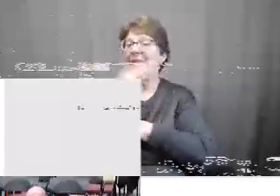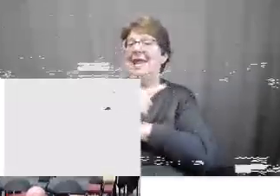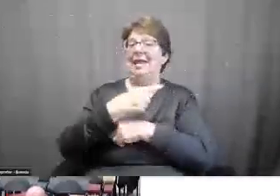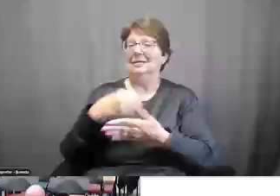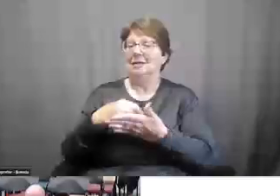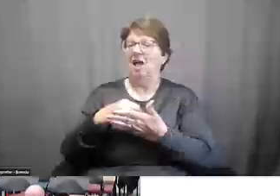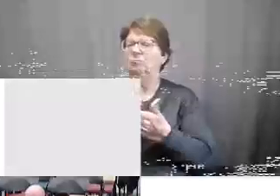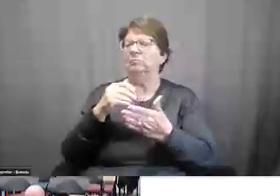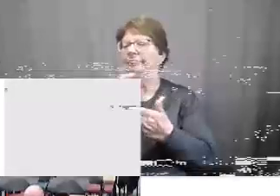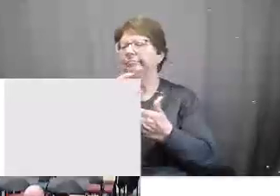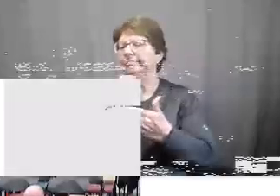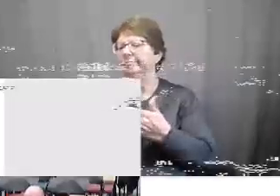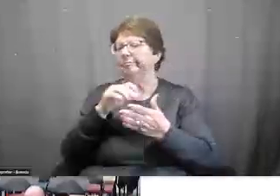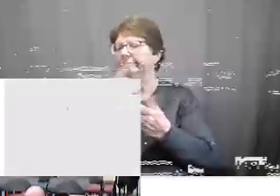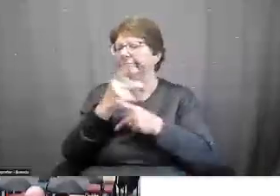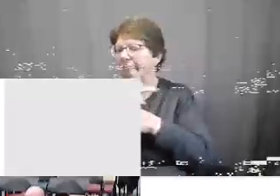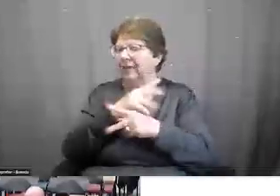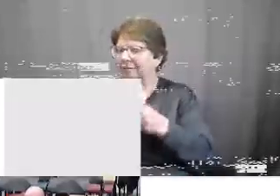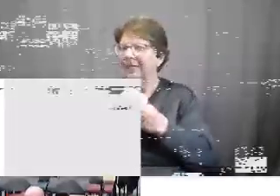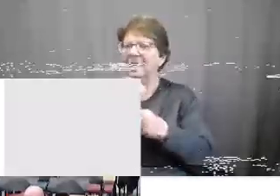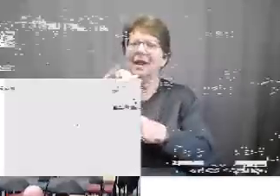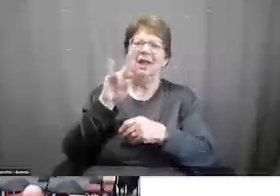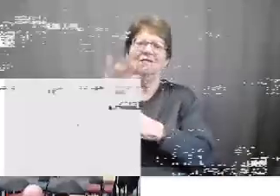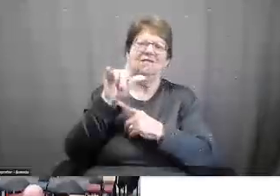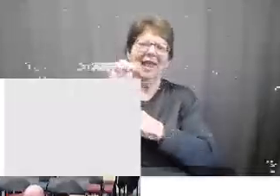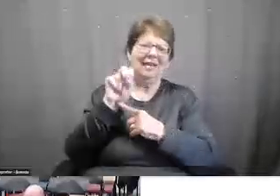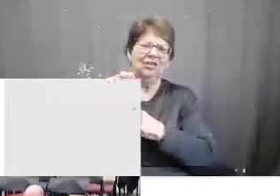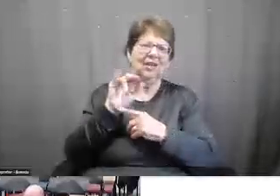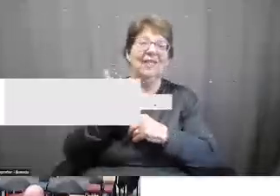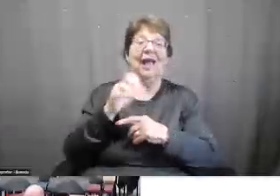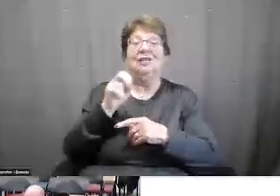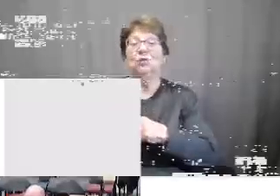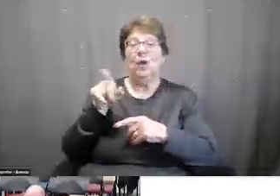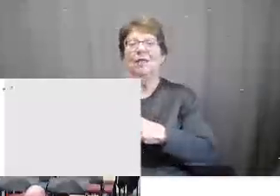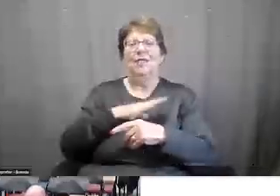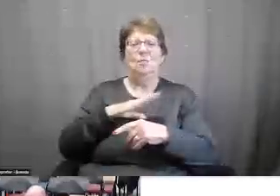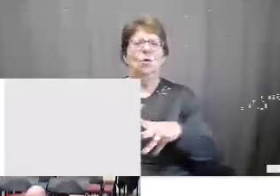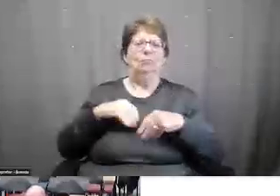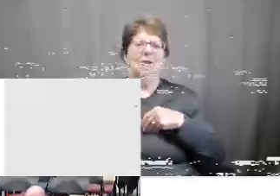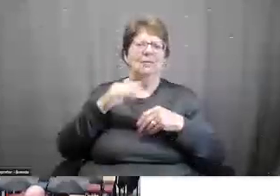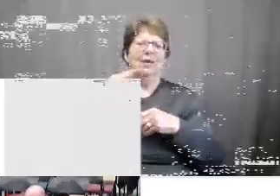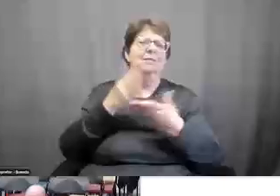Boardroom: As previously mentioned, this is when the board adopted Motion 2024-59 for the work plan.